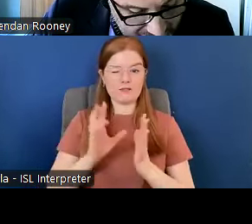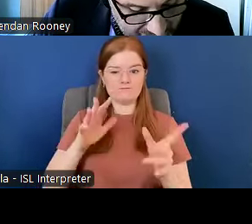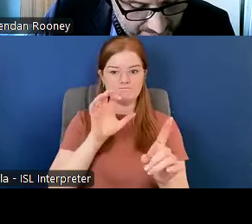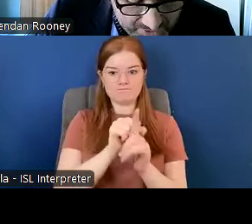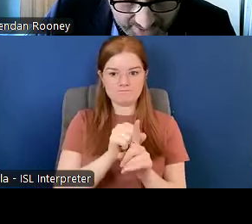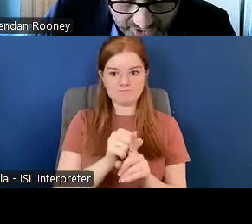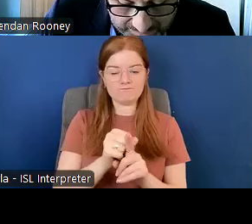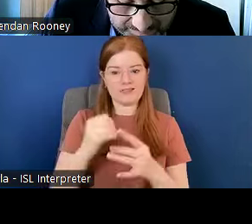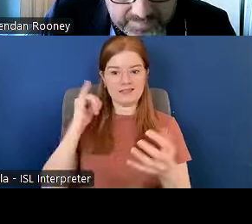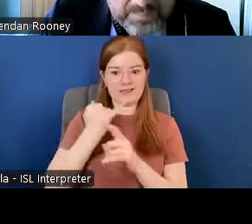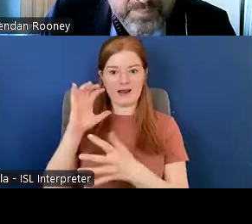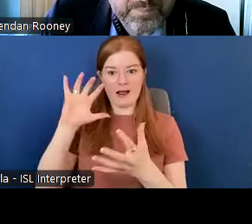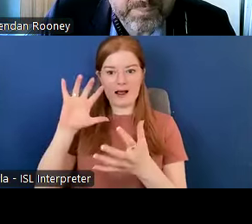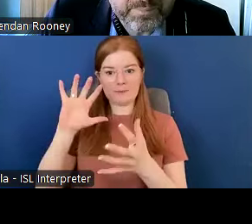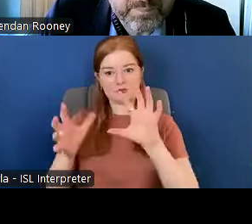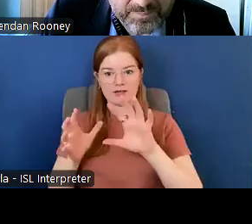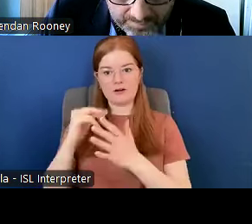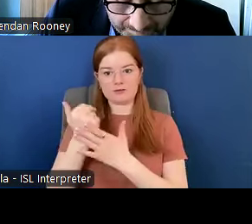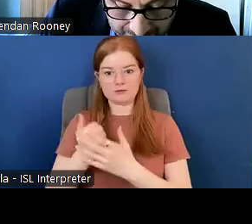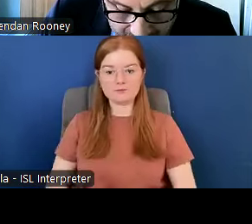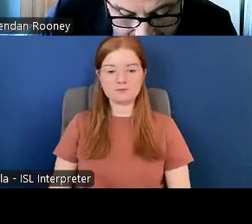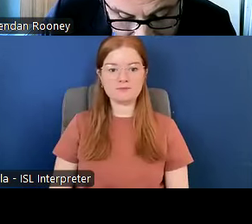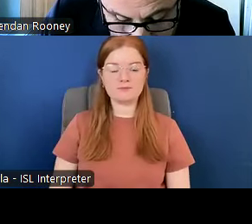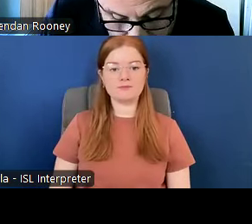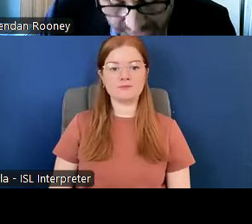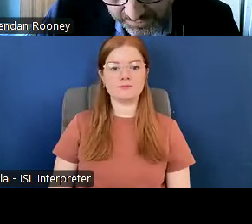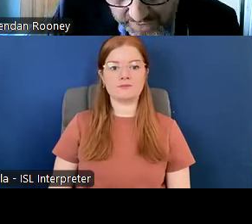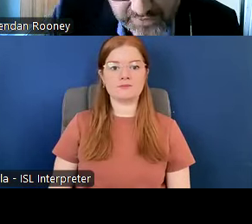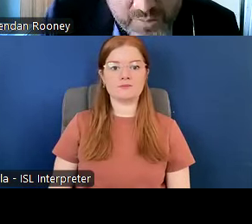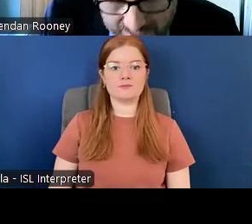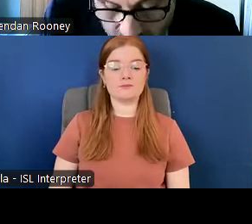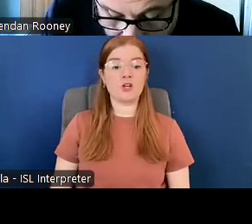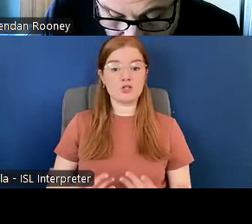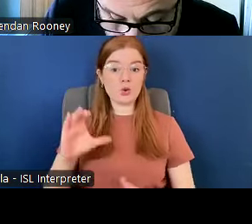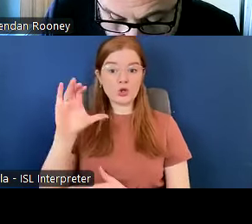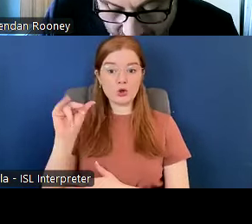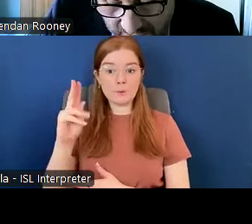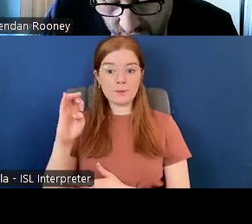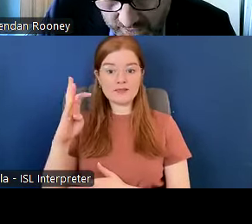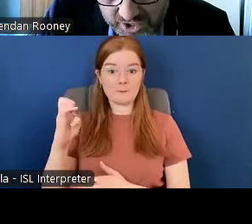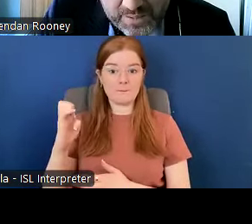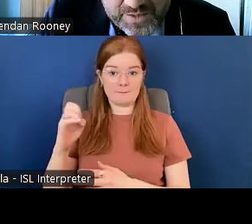in abstraction. The enduring influence of Cubism recurs throughout Hone and Jellett's